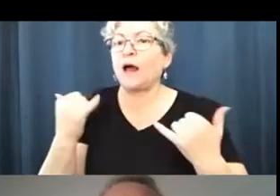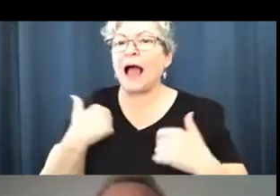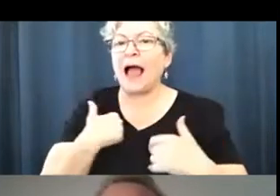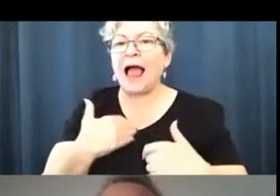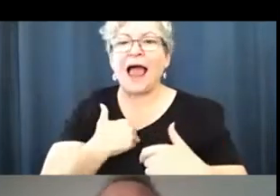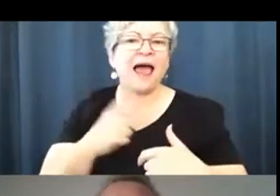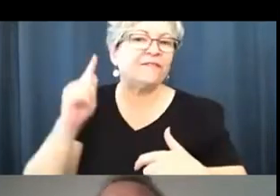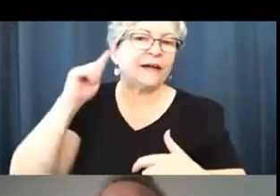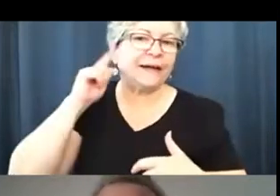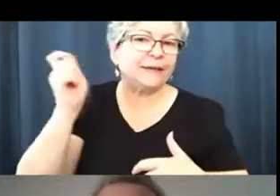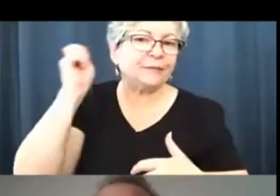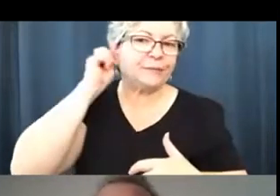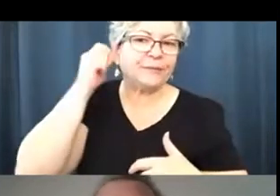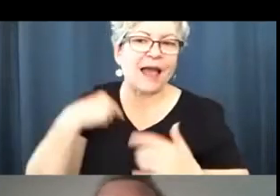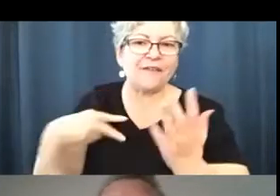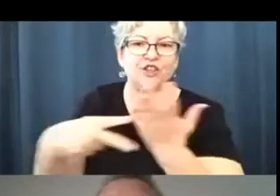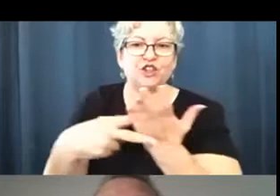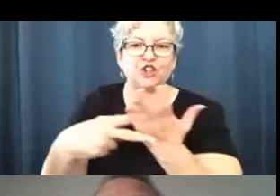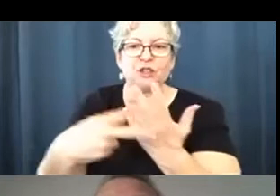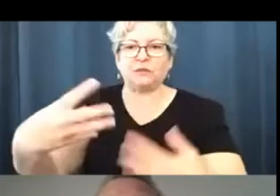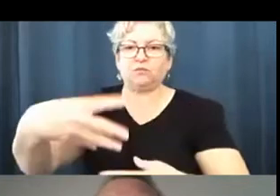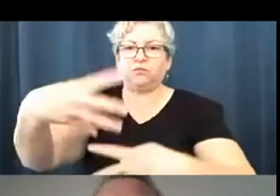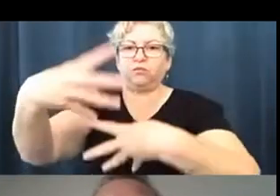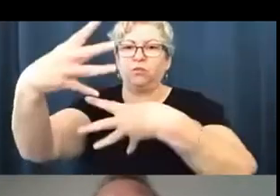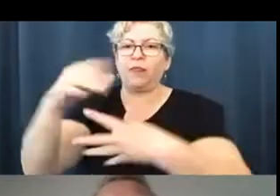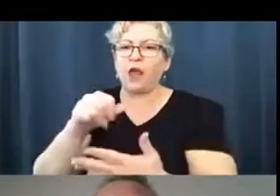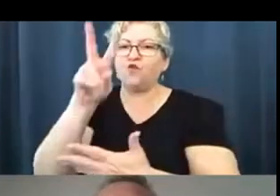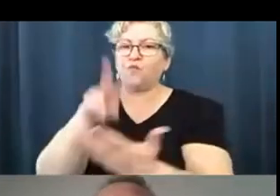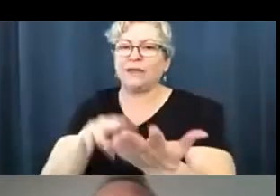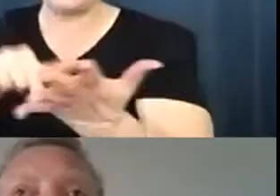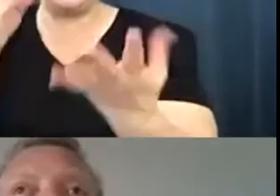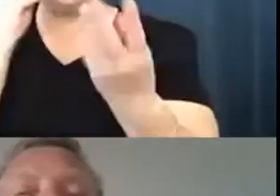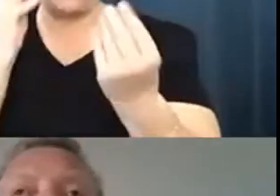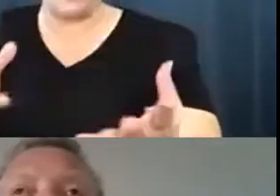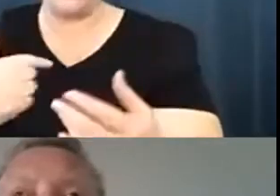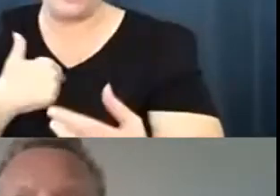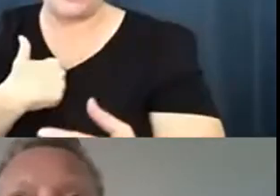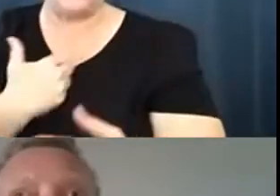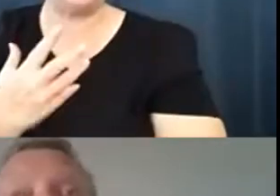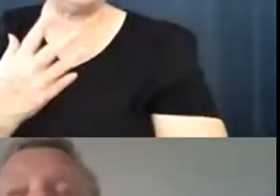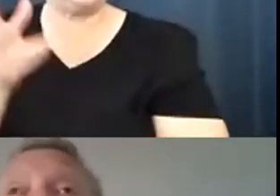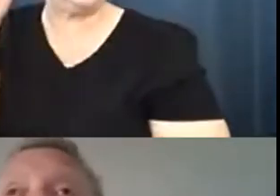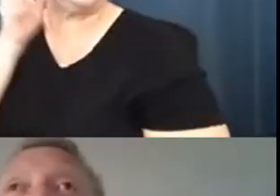So I've got a with a screen reader that reads the information. And I'm getting in my ear which is accessible